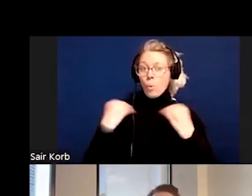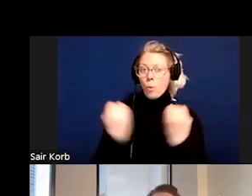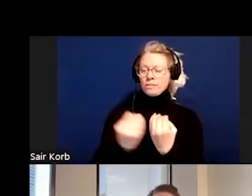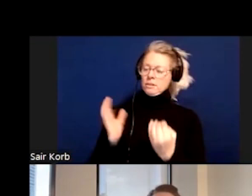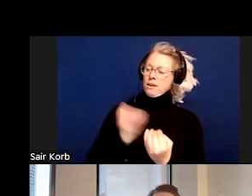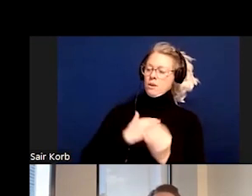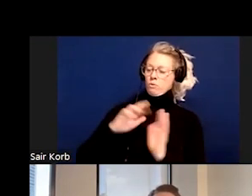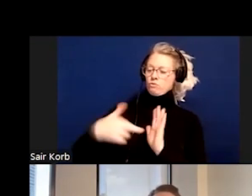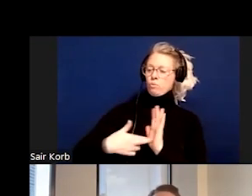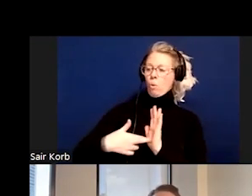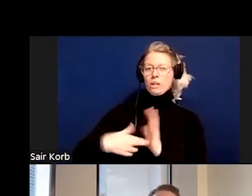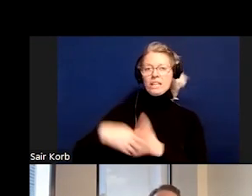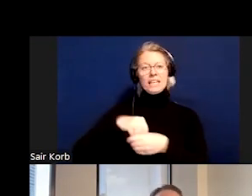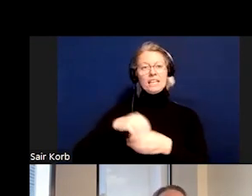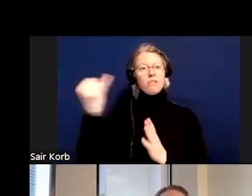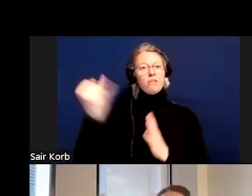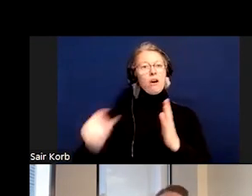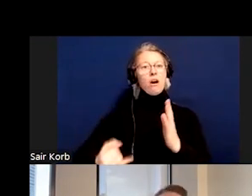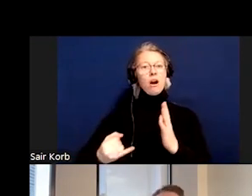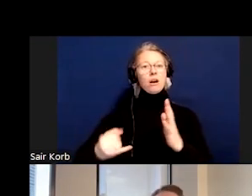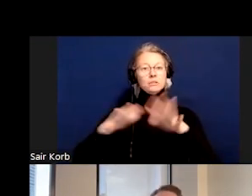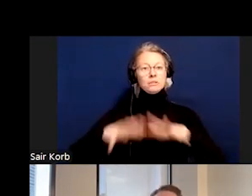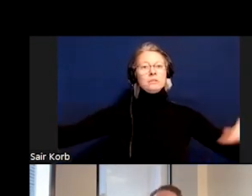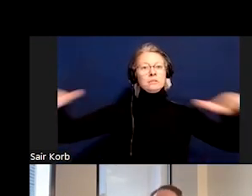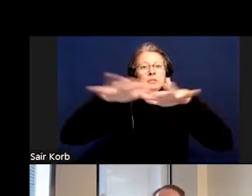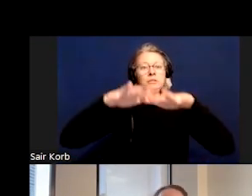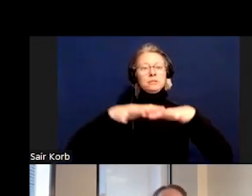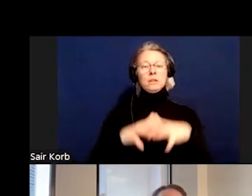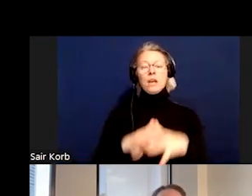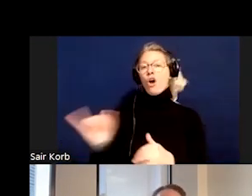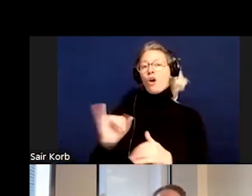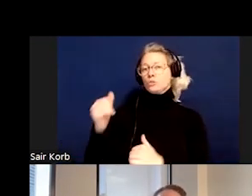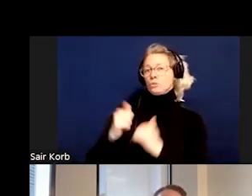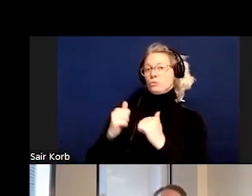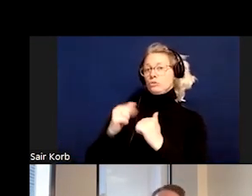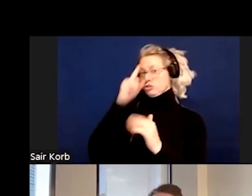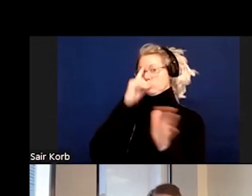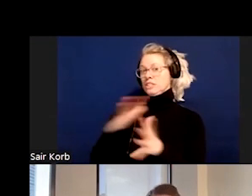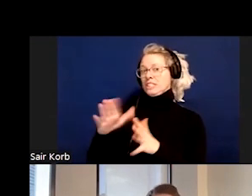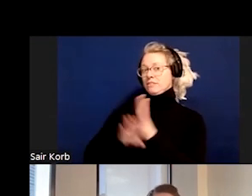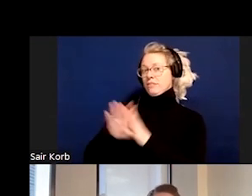the ecosystem and strategic developments on new business models and how operational structures